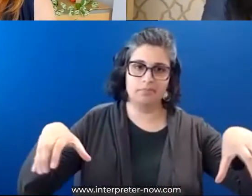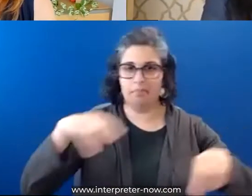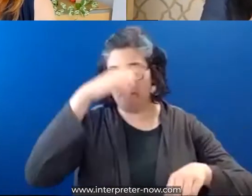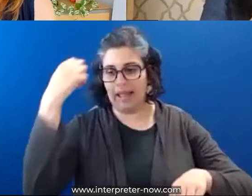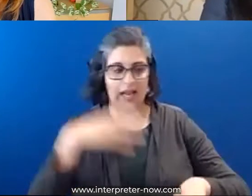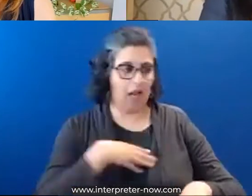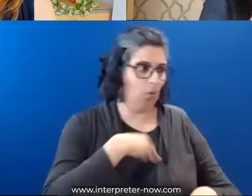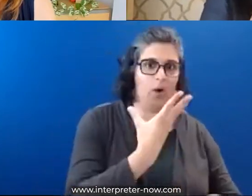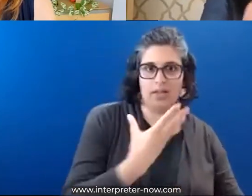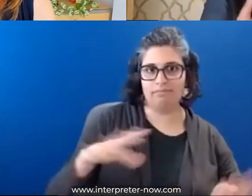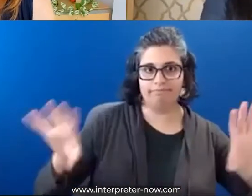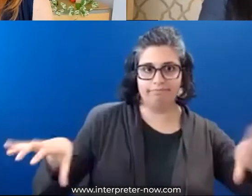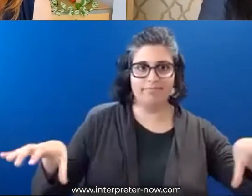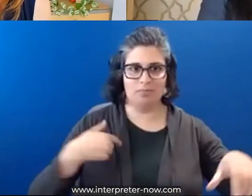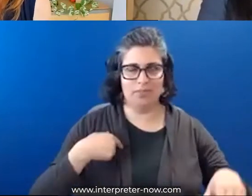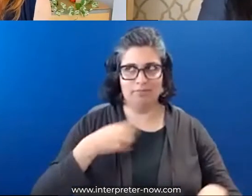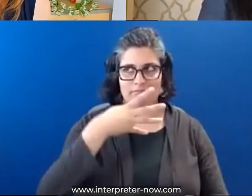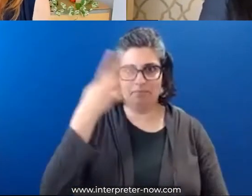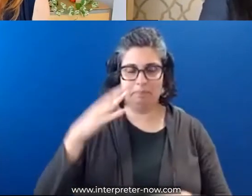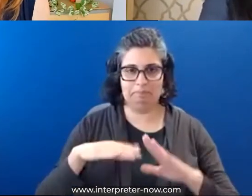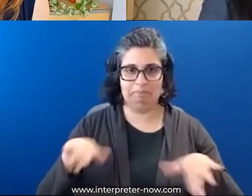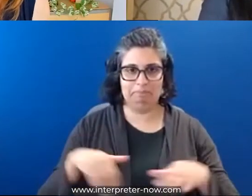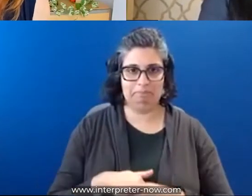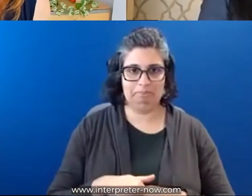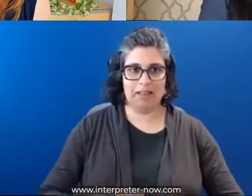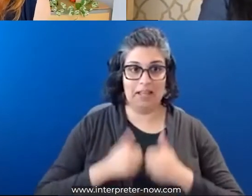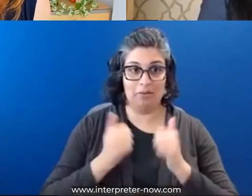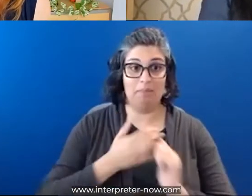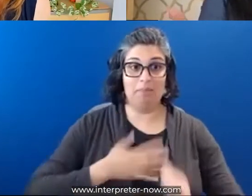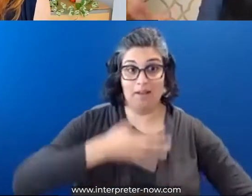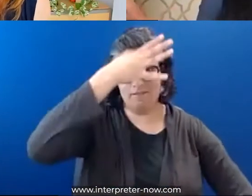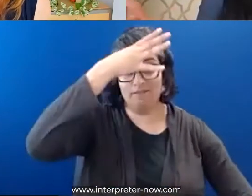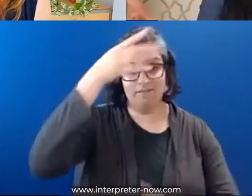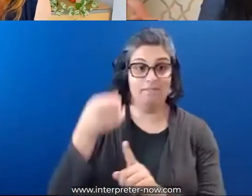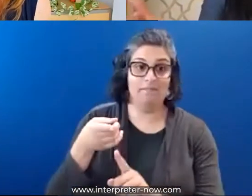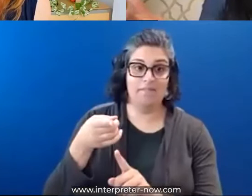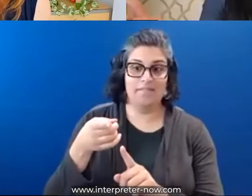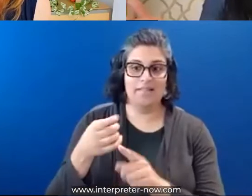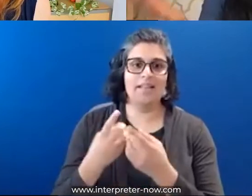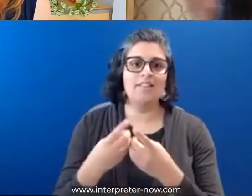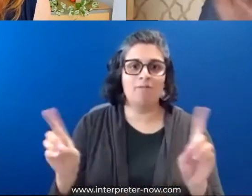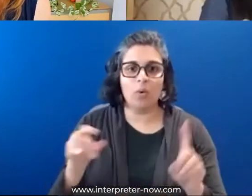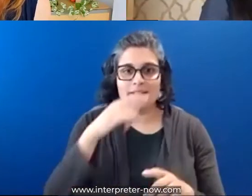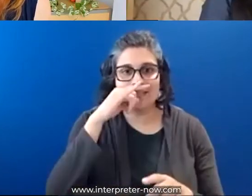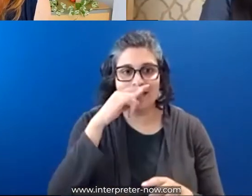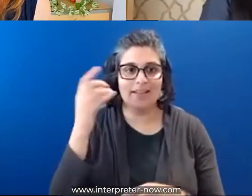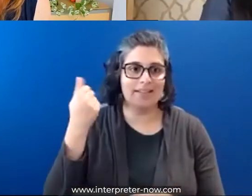And so, me, an immigrant child, who lived with my father, a divorce kid of the 80s. And I end up with my dad.